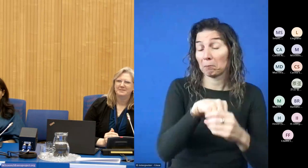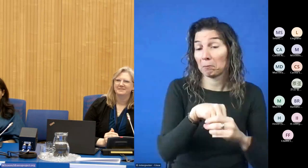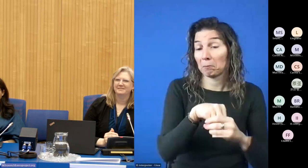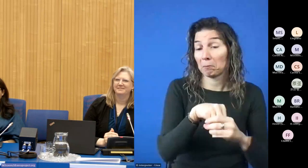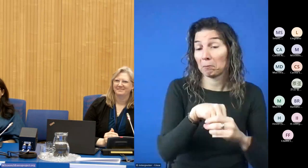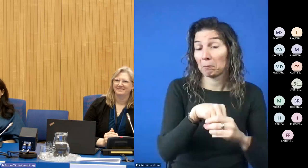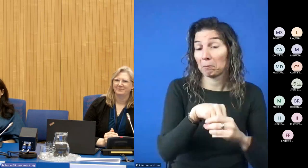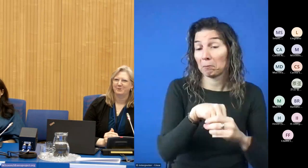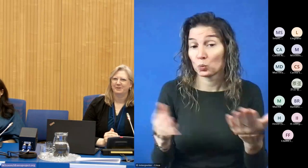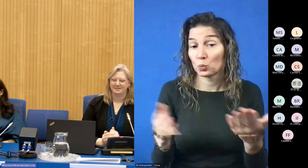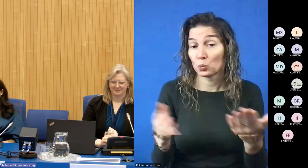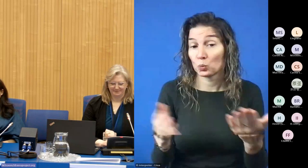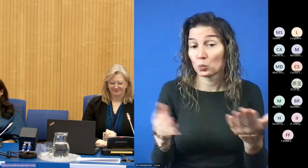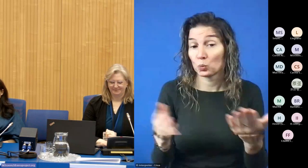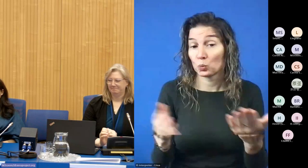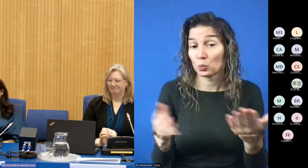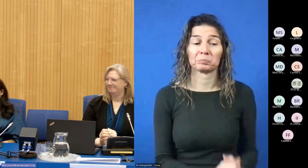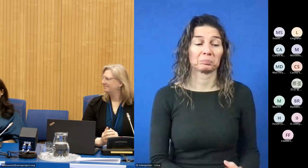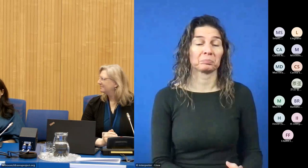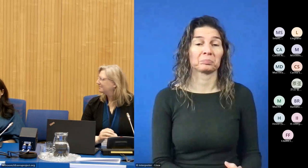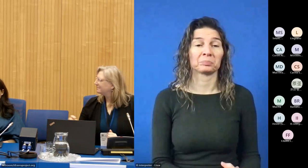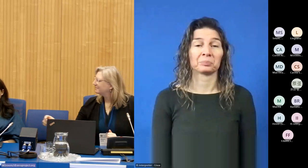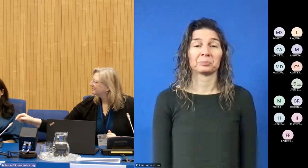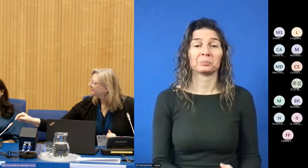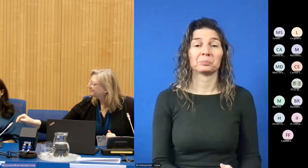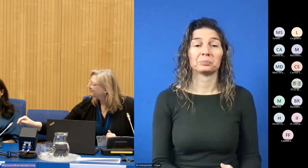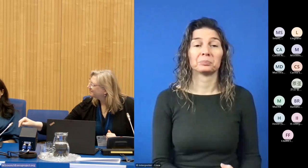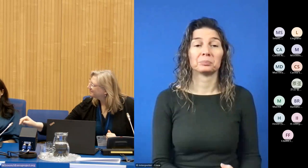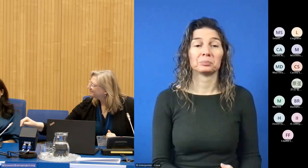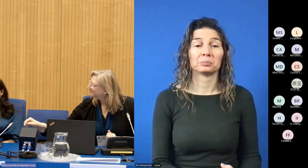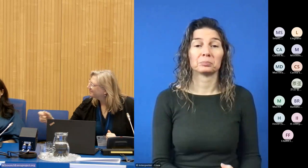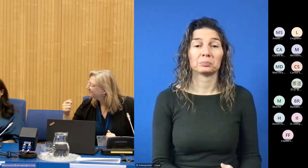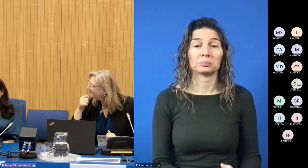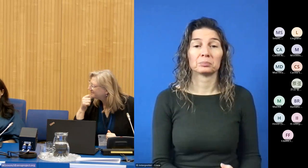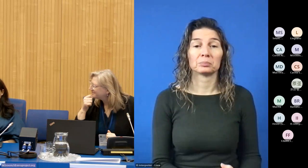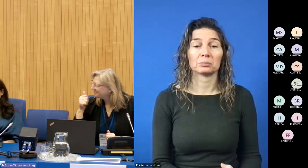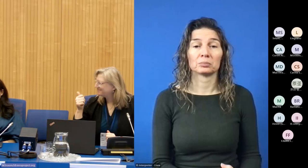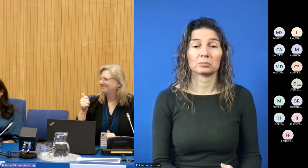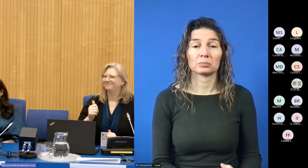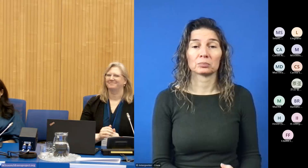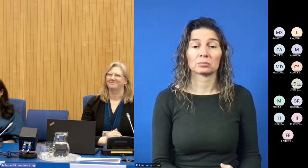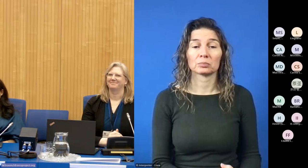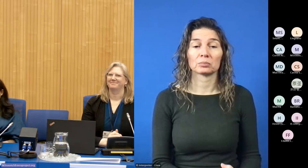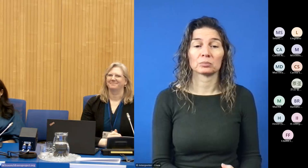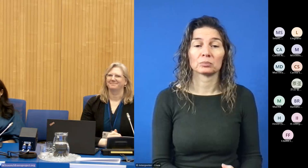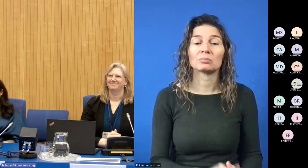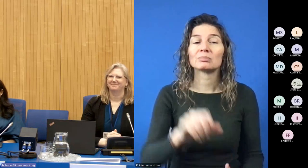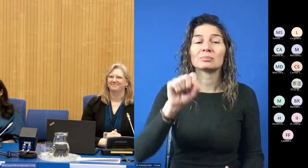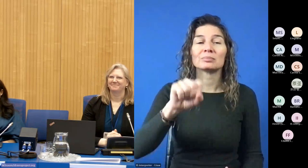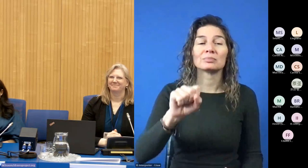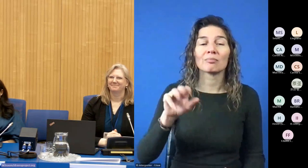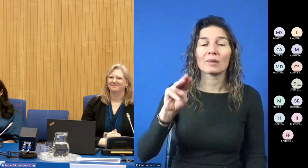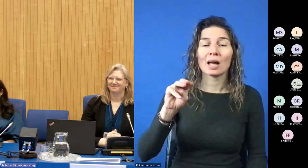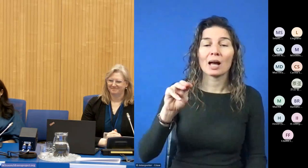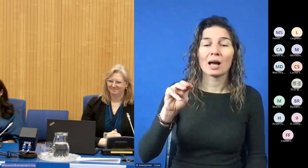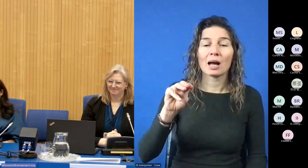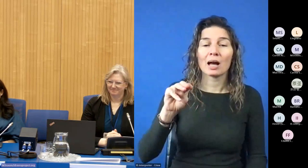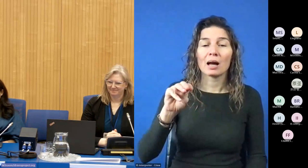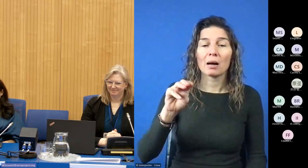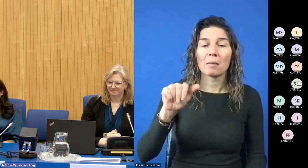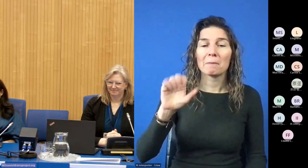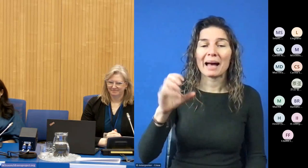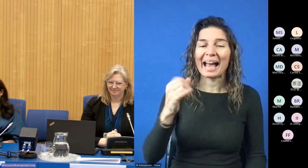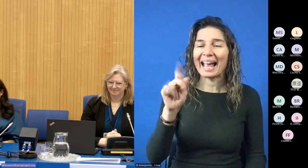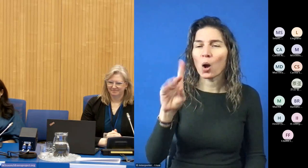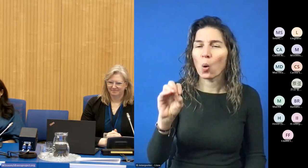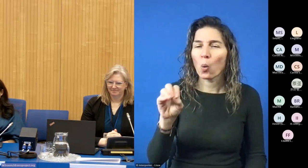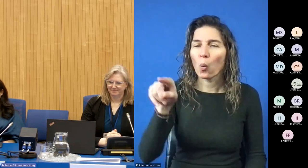please in the audience? SPEAKER: